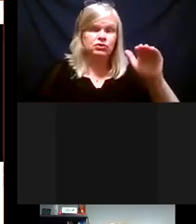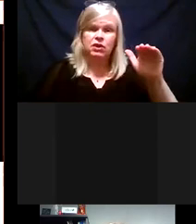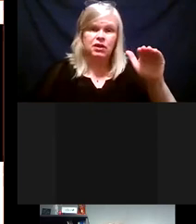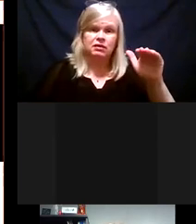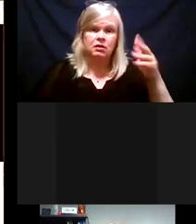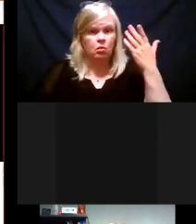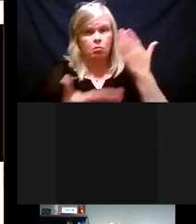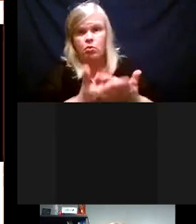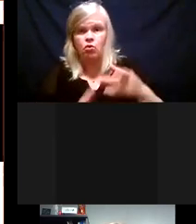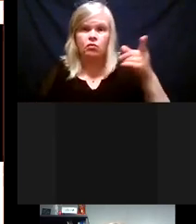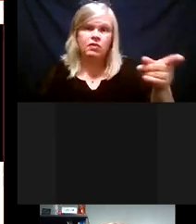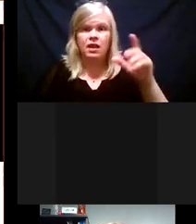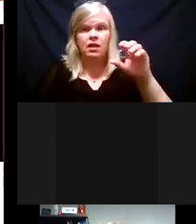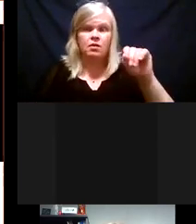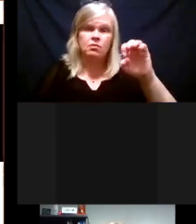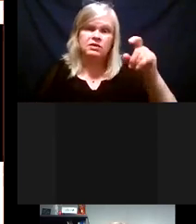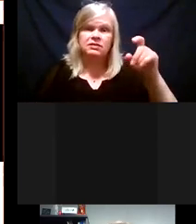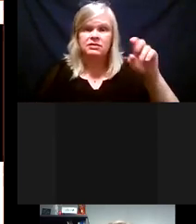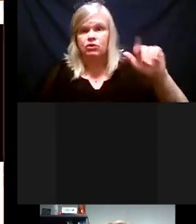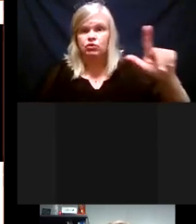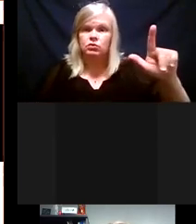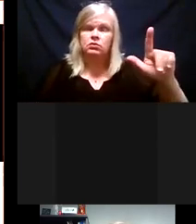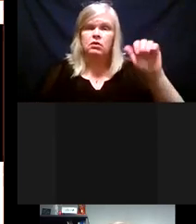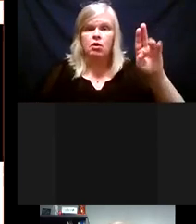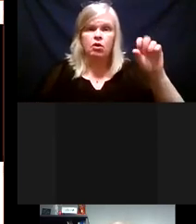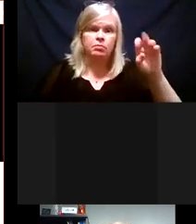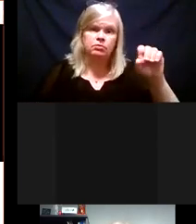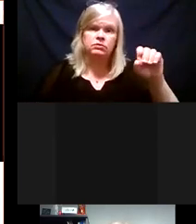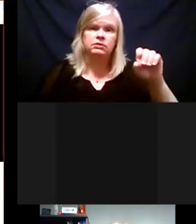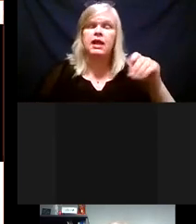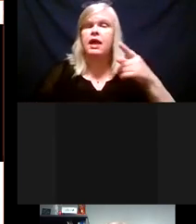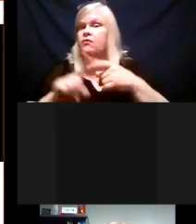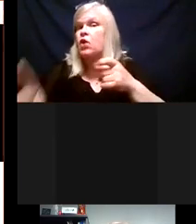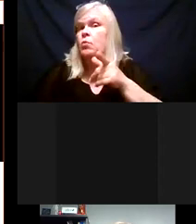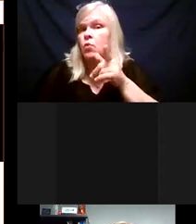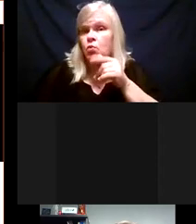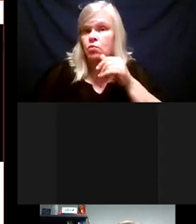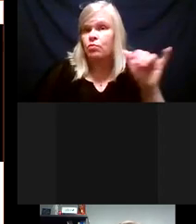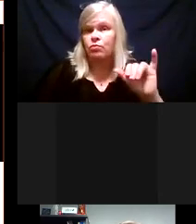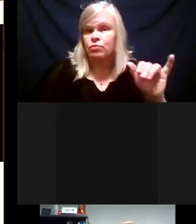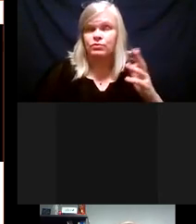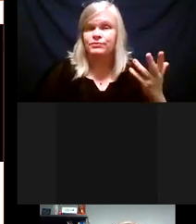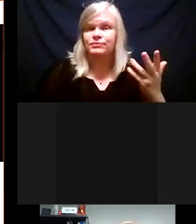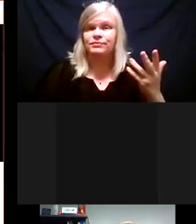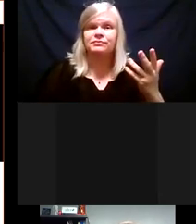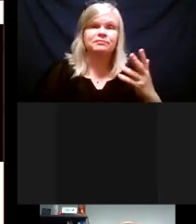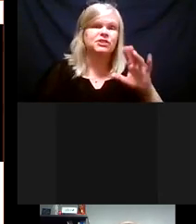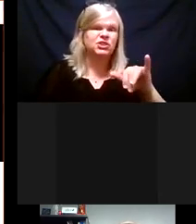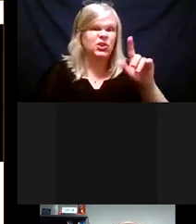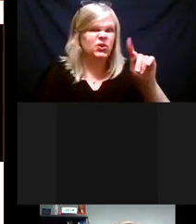SEXUALLY ABUSED AND BY WHOM. IT GETS A LITTLE TRICKY, BUT WE